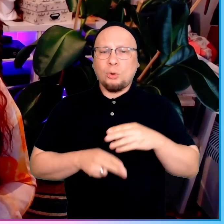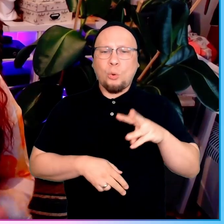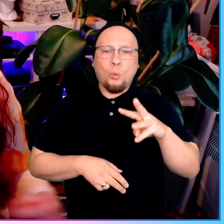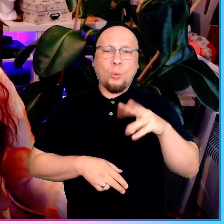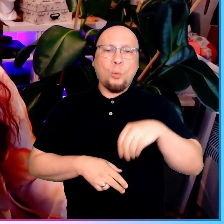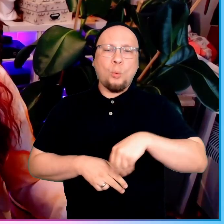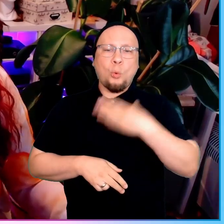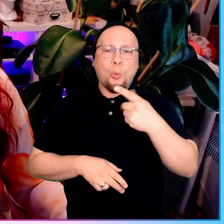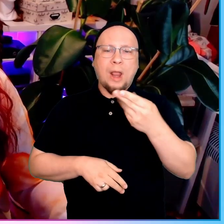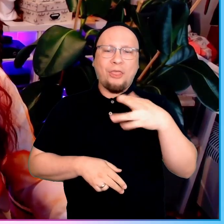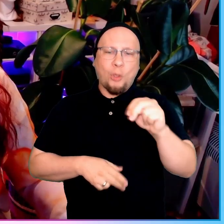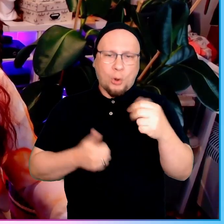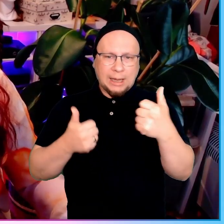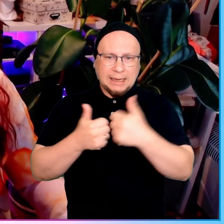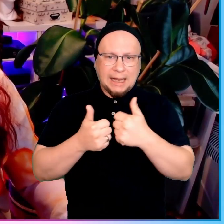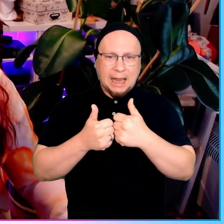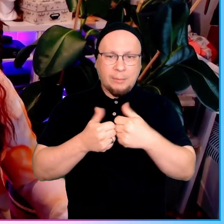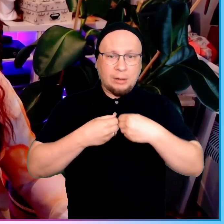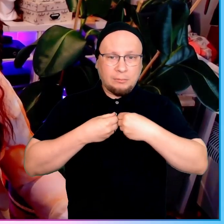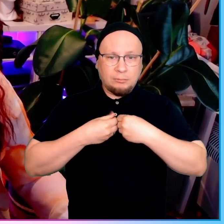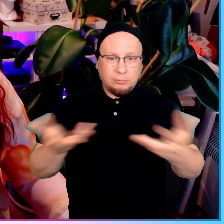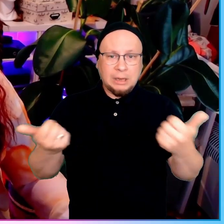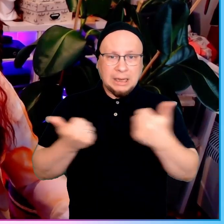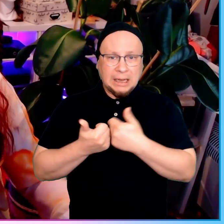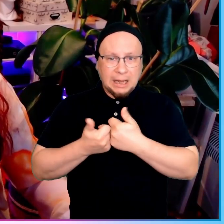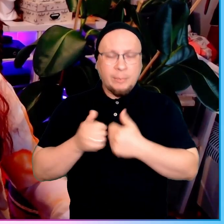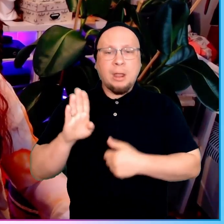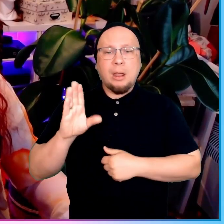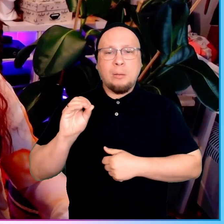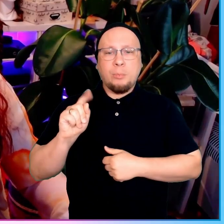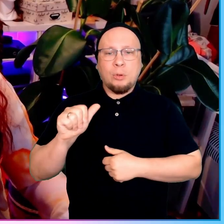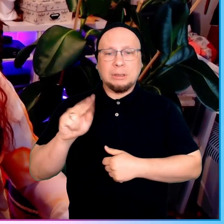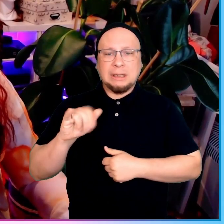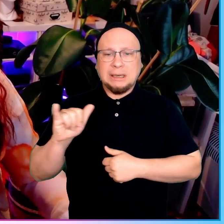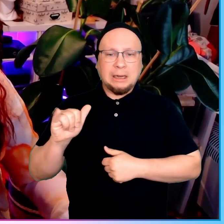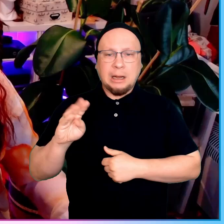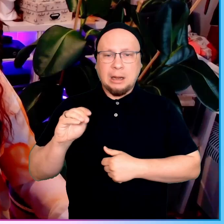a game where you play as Arabella, a retired botanist living in 19th century England.